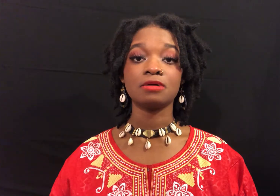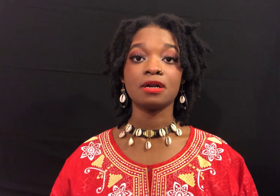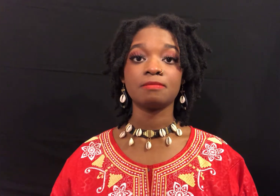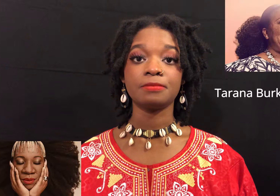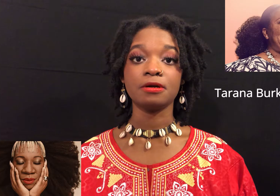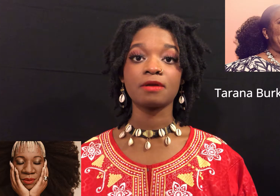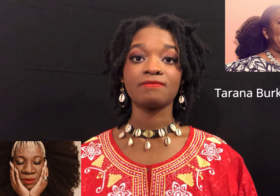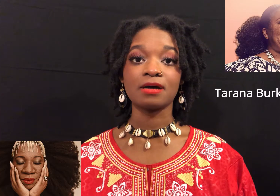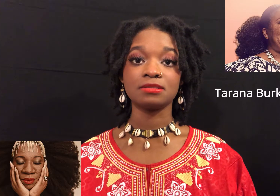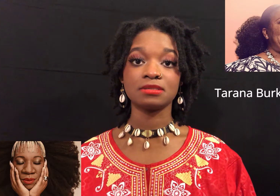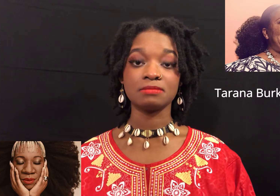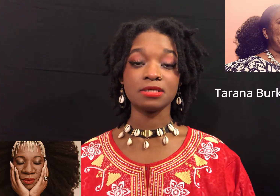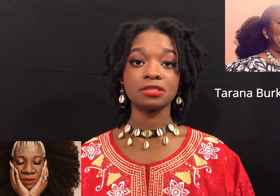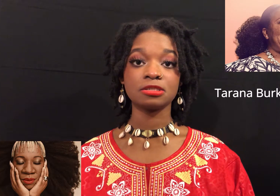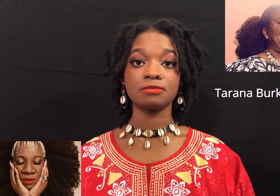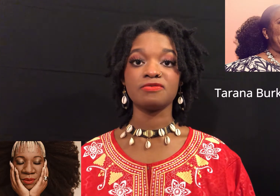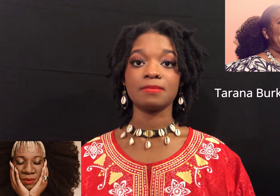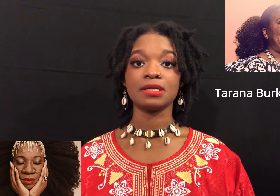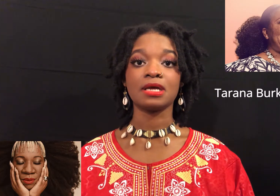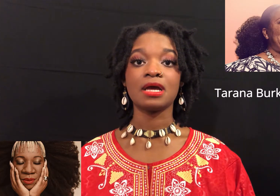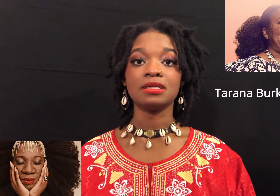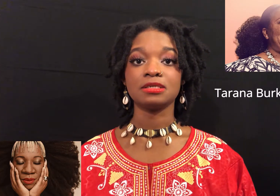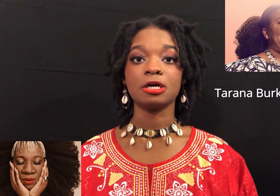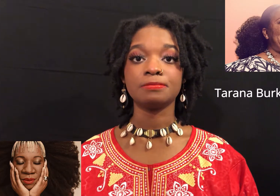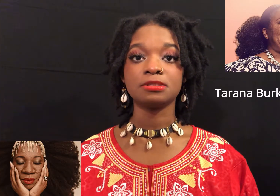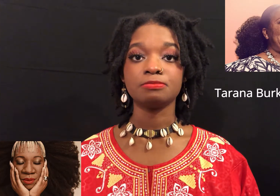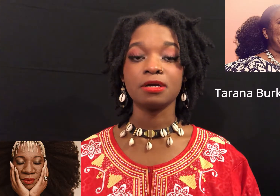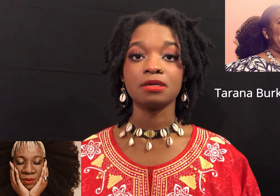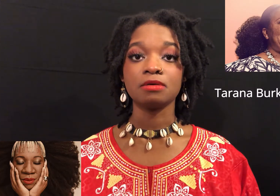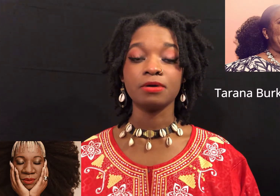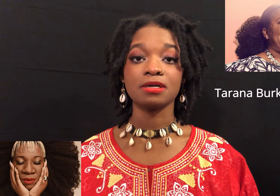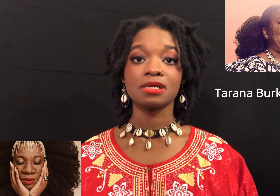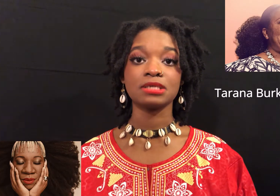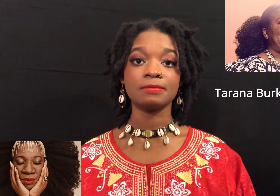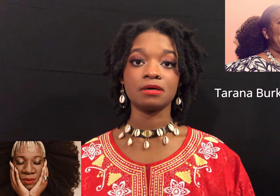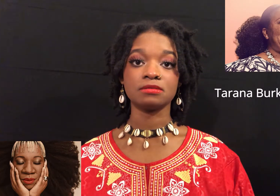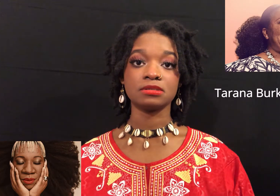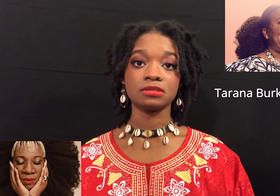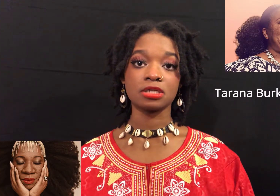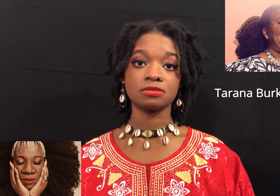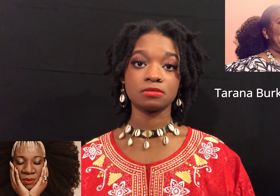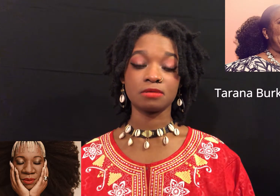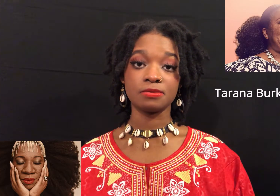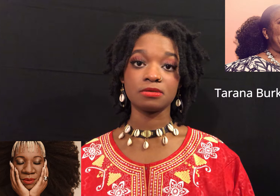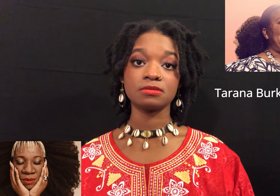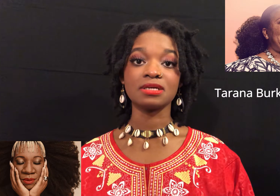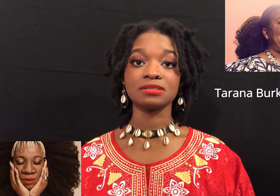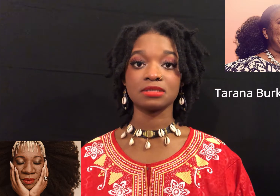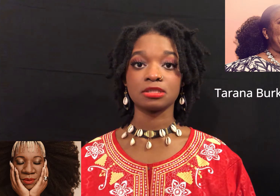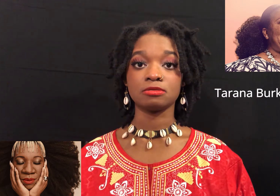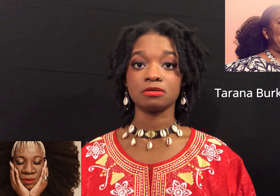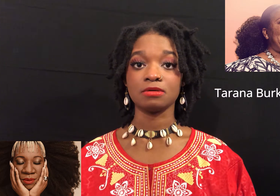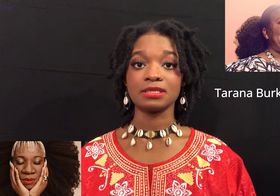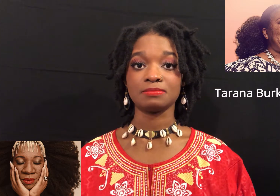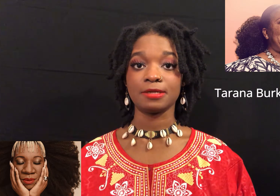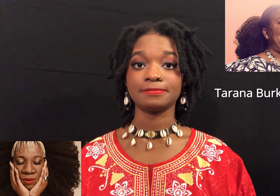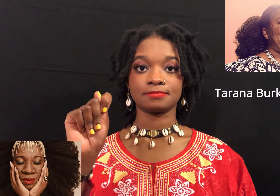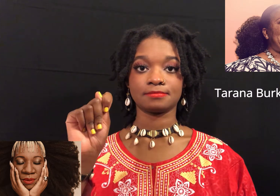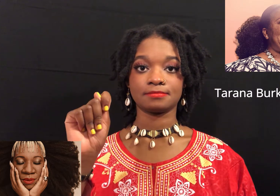Tarana Burke founded the #MeToo movement to help spread awareness of sexual abuse and sexual harassment.